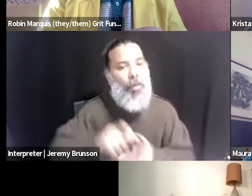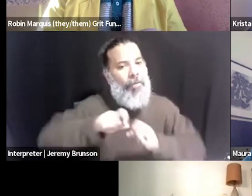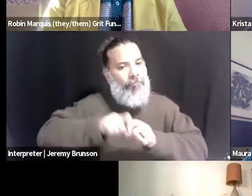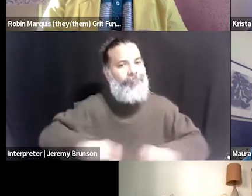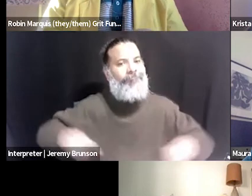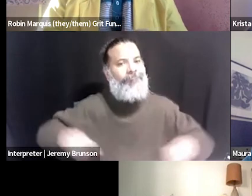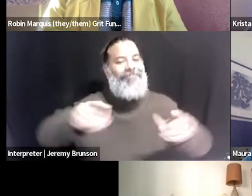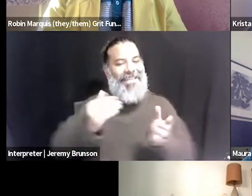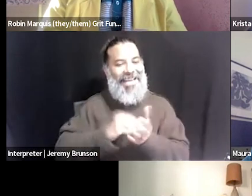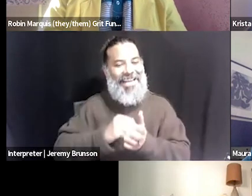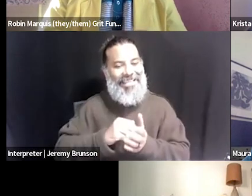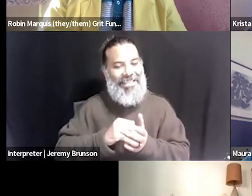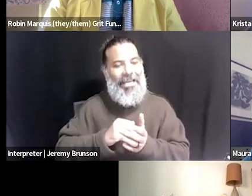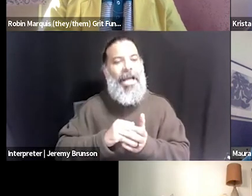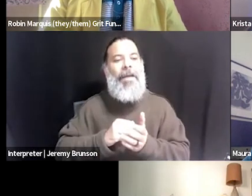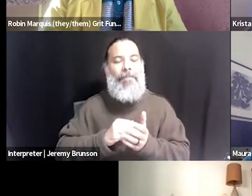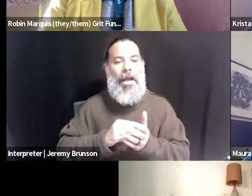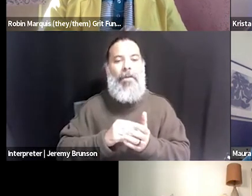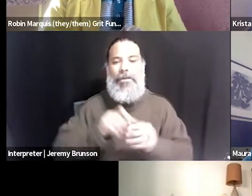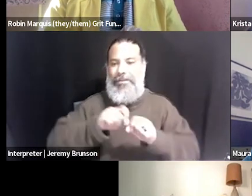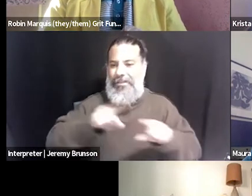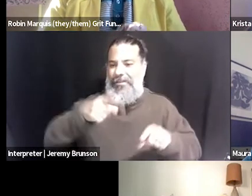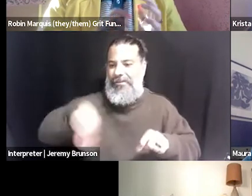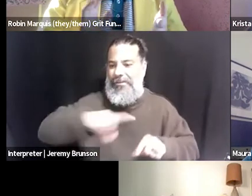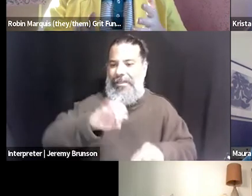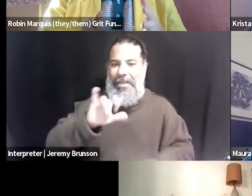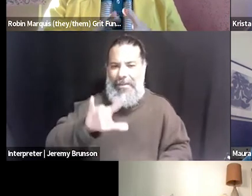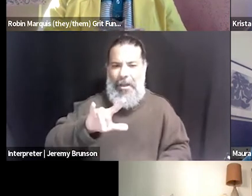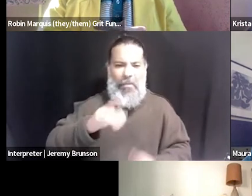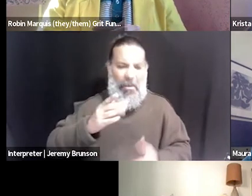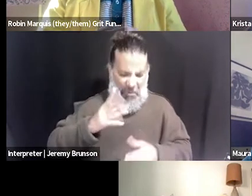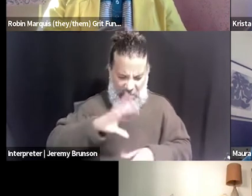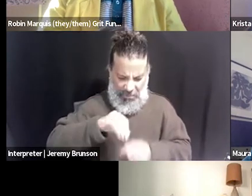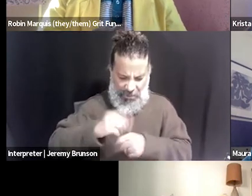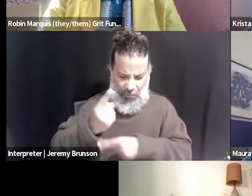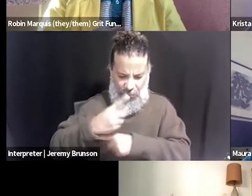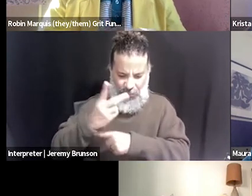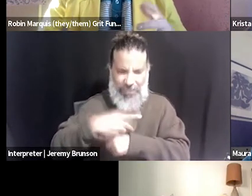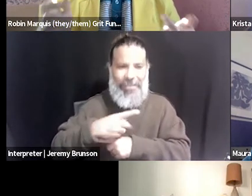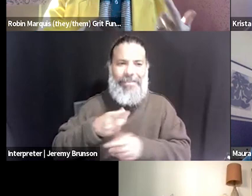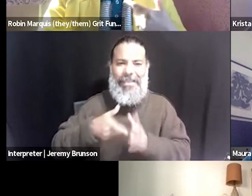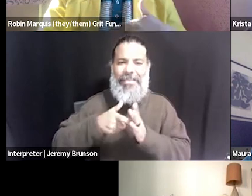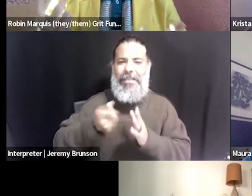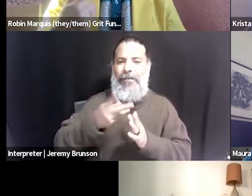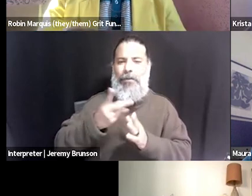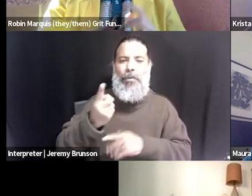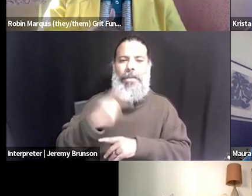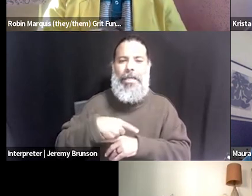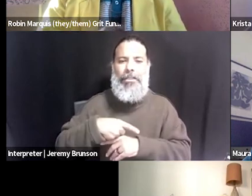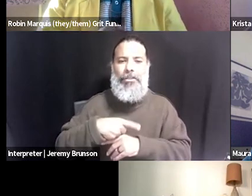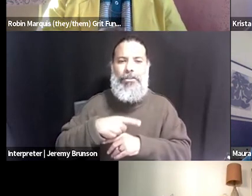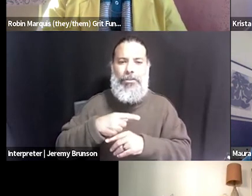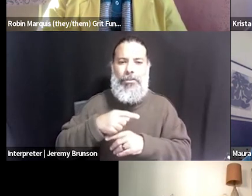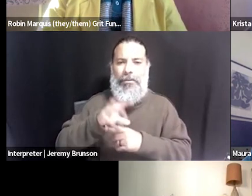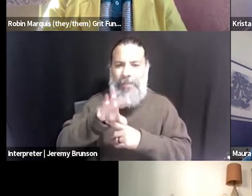I will send a follow up e mail. It take days to turn around the video and make sure captions are correct.